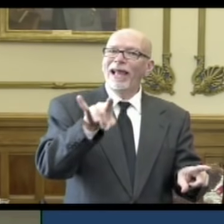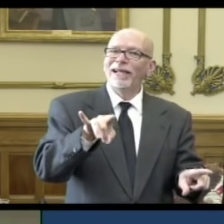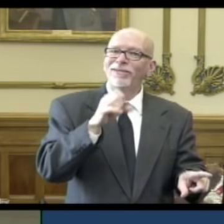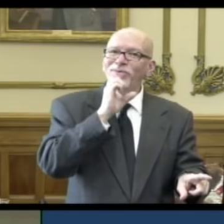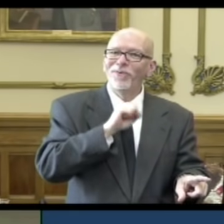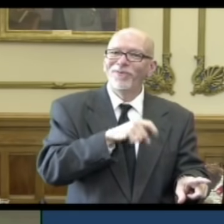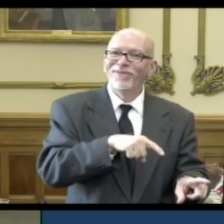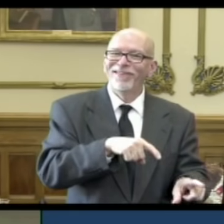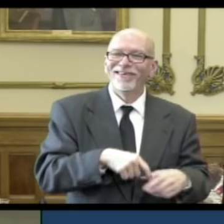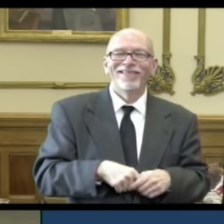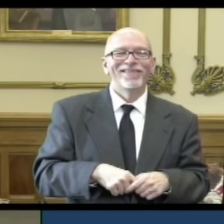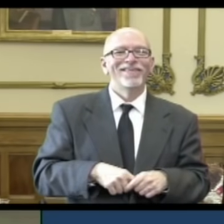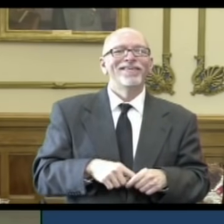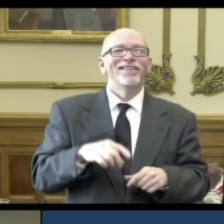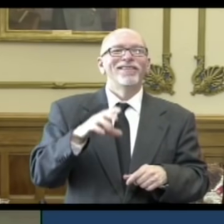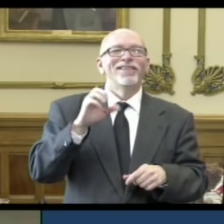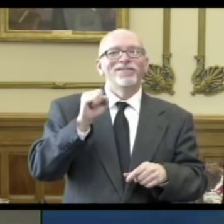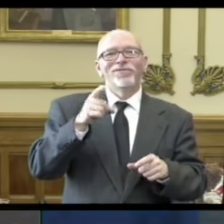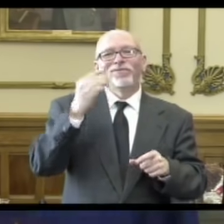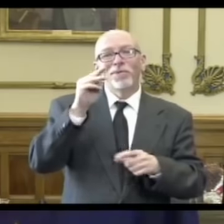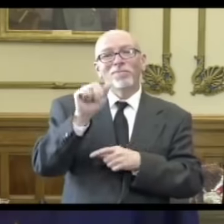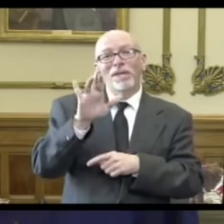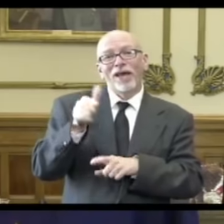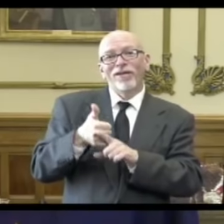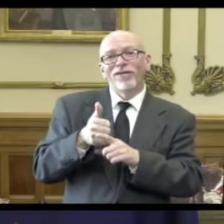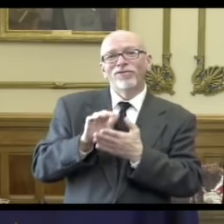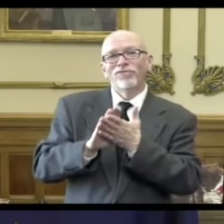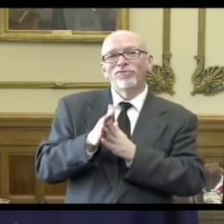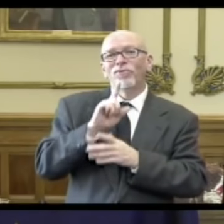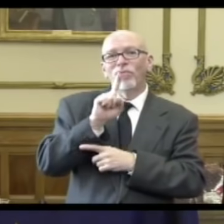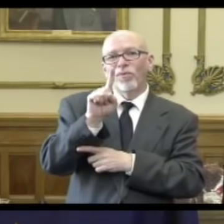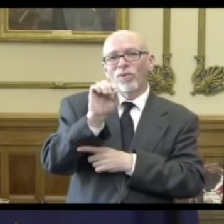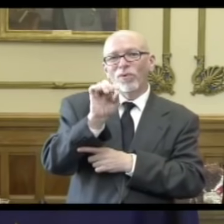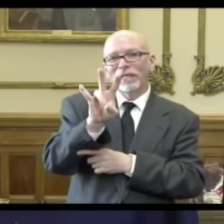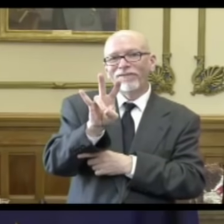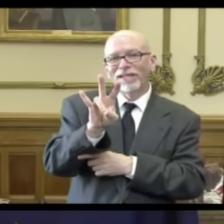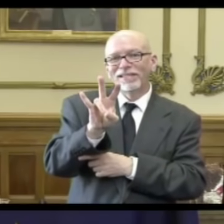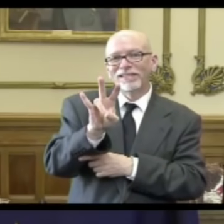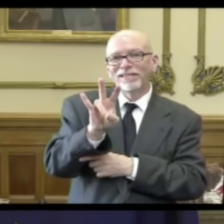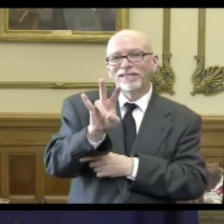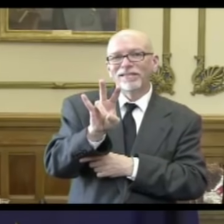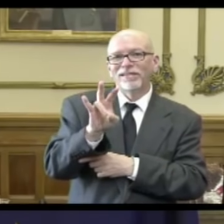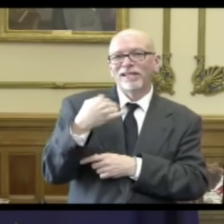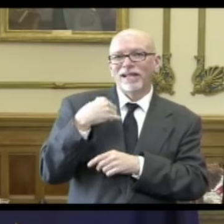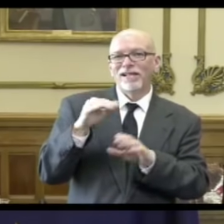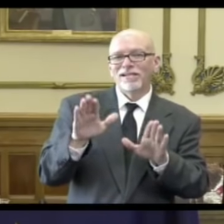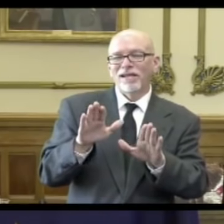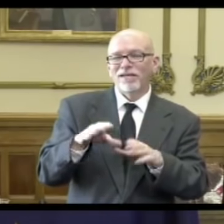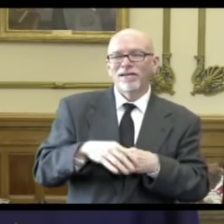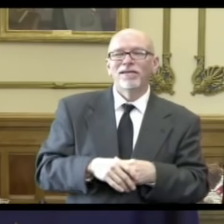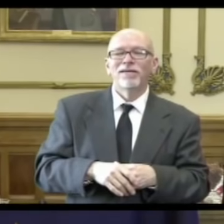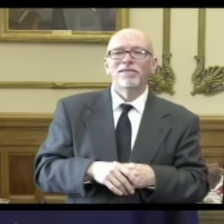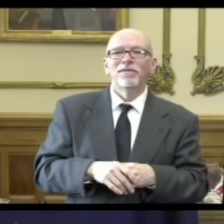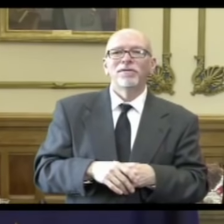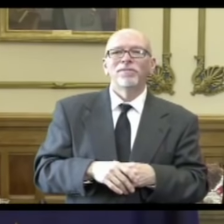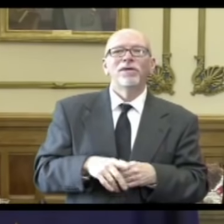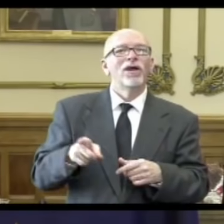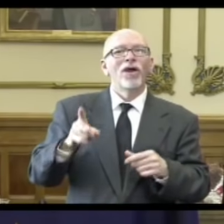TODAY. I'M HAPPY BIRTHDAY. SONG FOR MARY AND SITTING NEXT TO HER DAUGHTER WHO HAPPENED TO HER DAUGHTER HAPPENS TO BE 88 YEARS OLD. I'M SO YOU KNOW